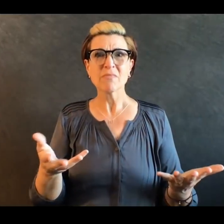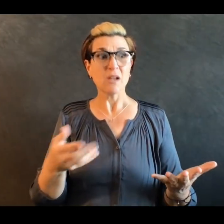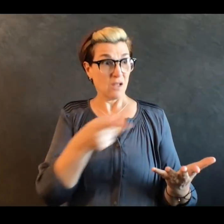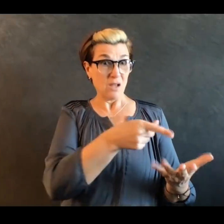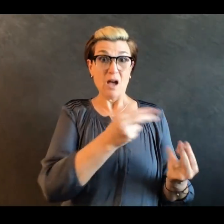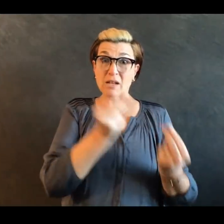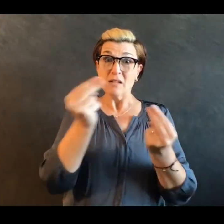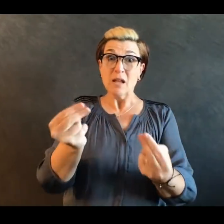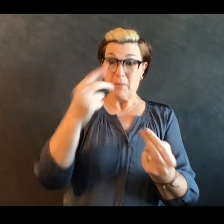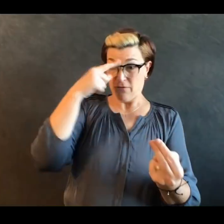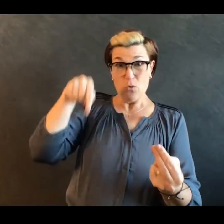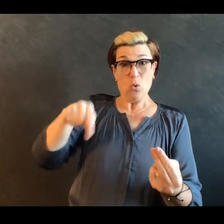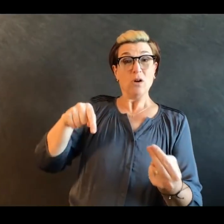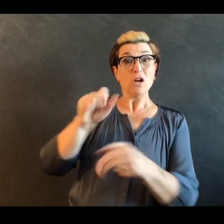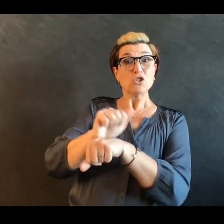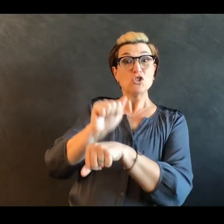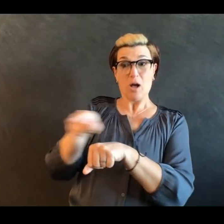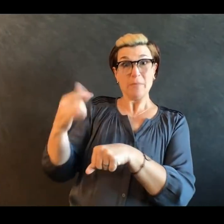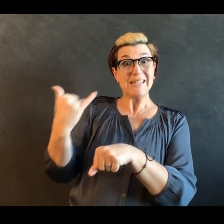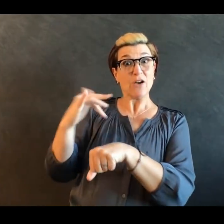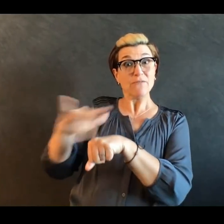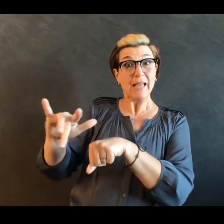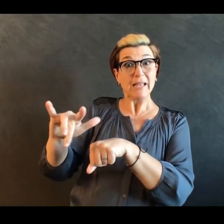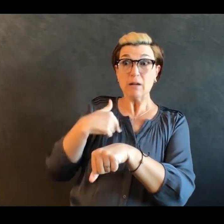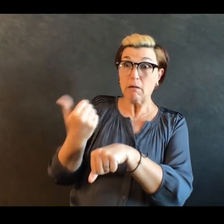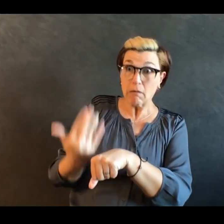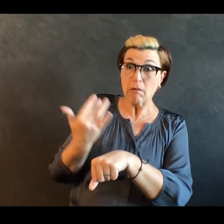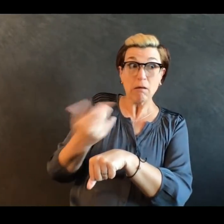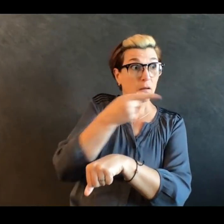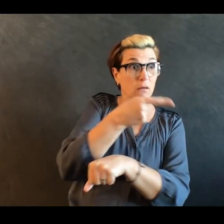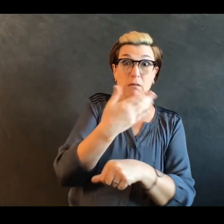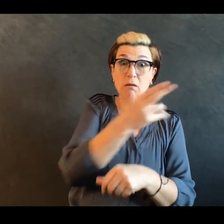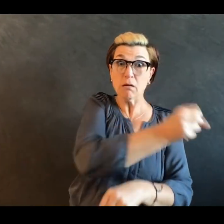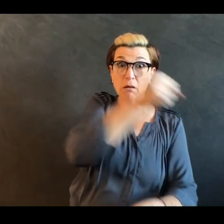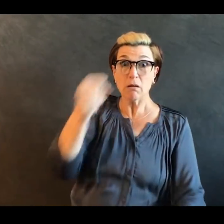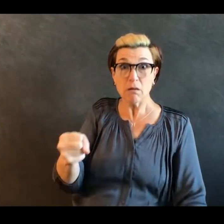assist with the coronavirus crisis and the result in economic challenges and